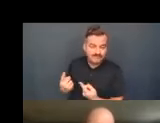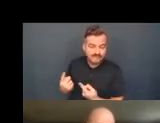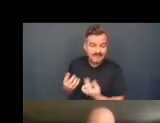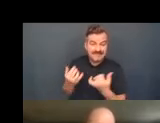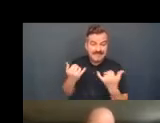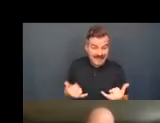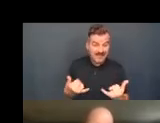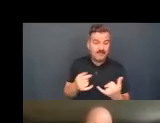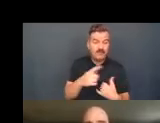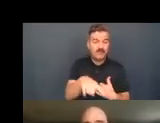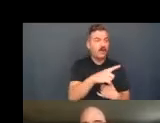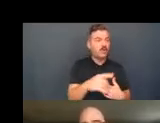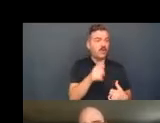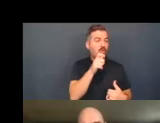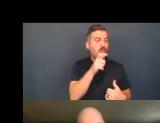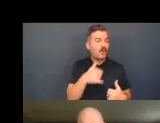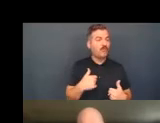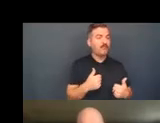even the socially privileged can no longer avoid them.